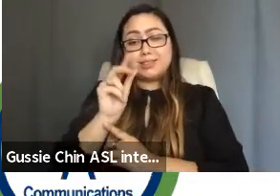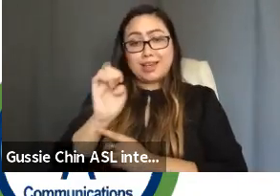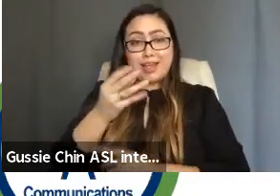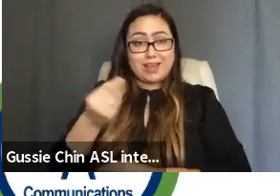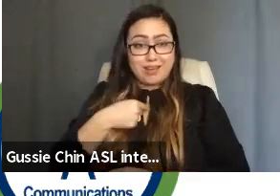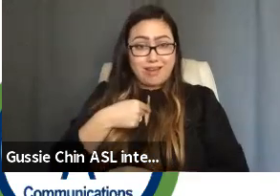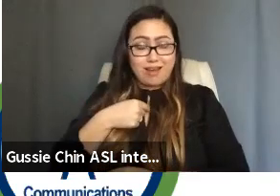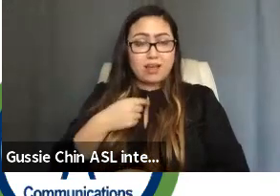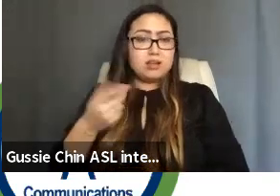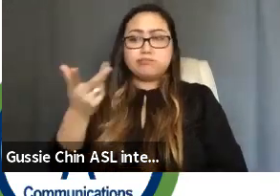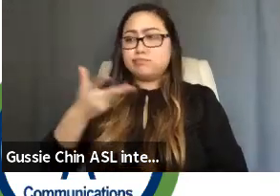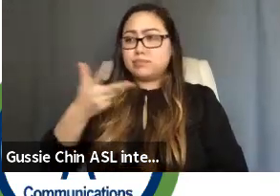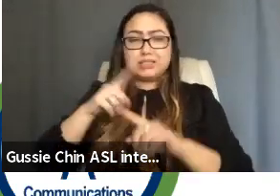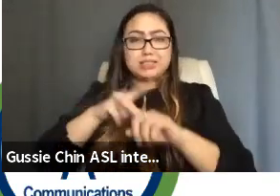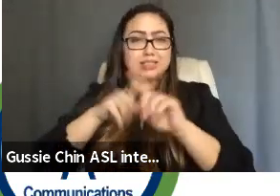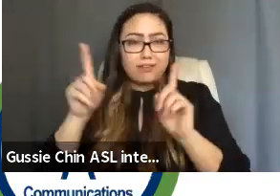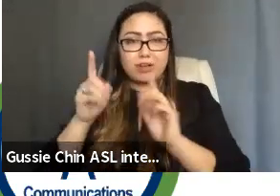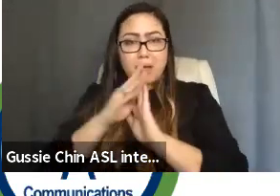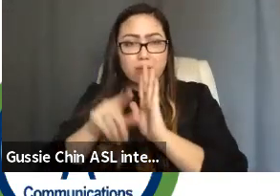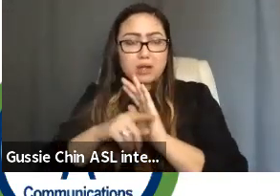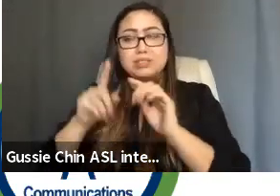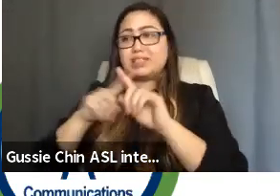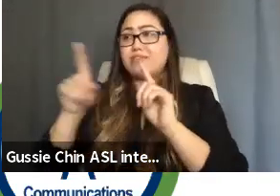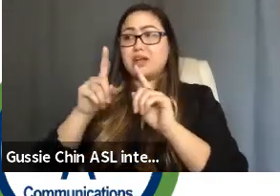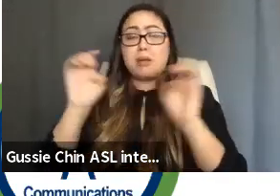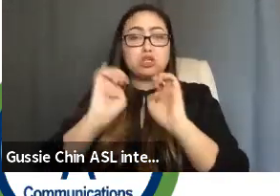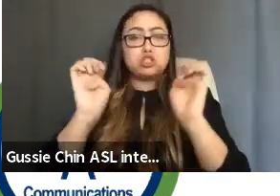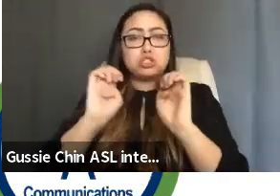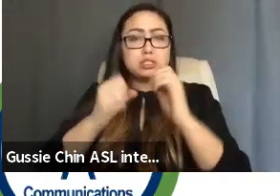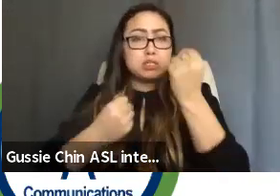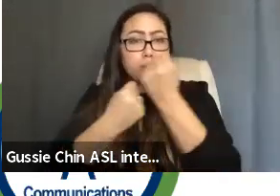different disciplines and different emergency support functions as defined as the National